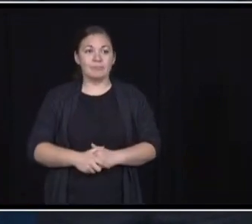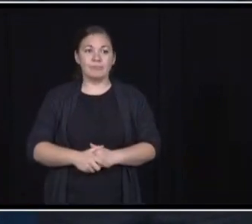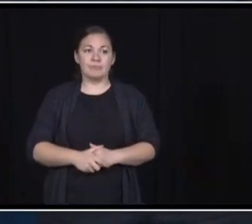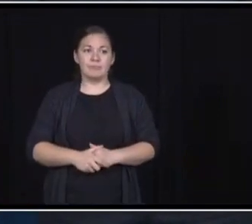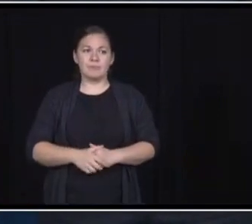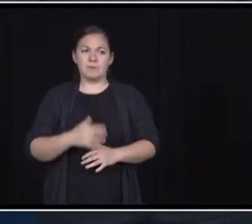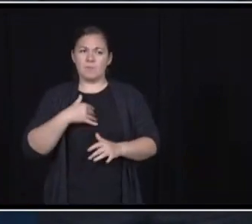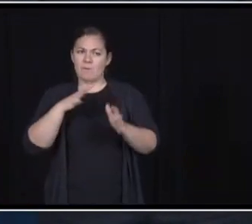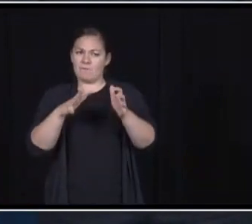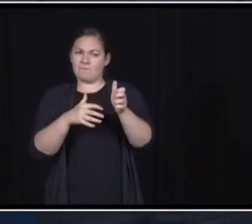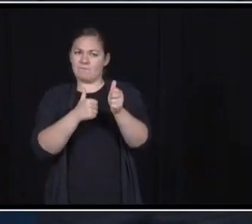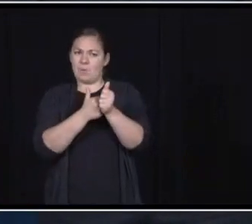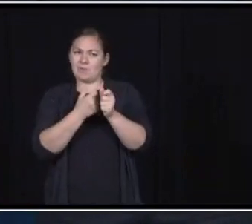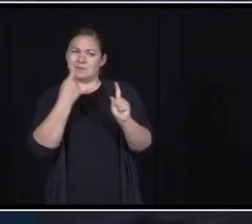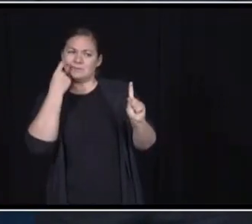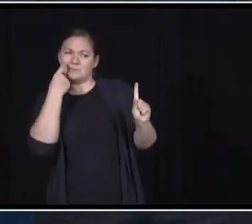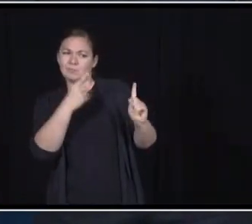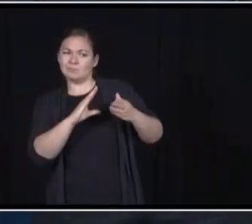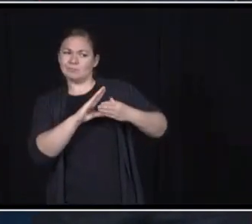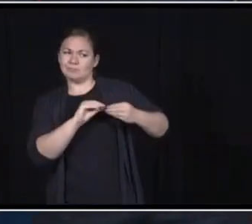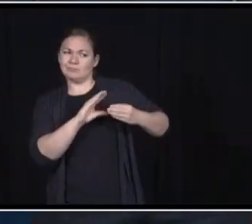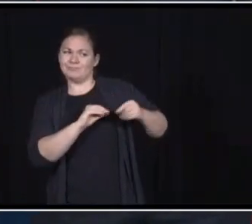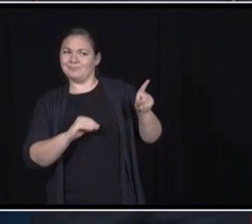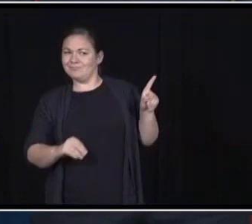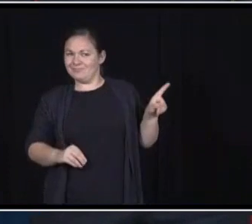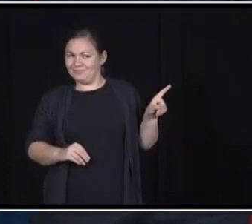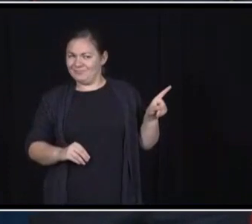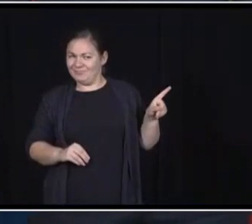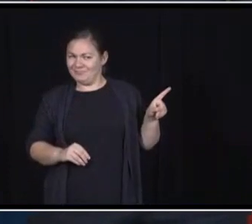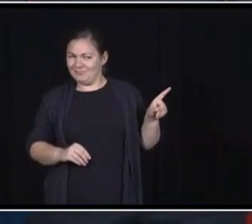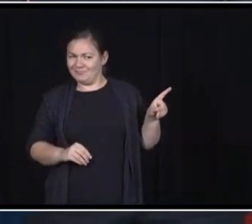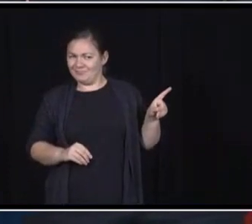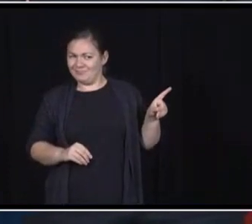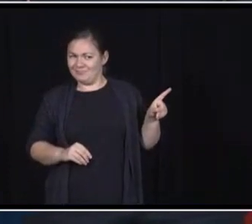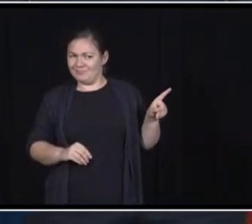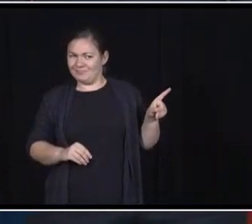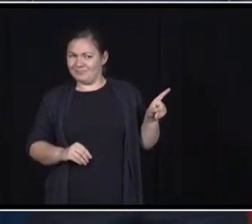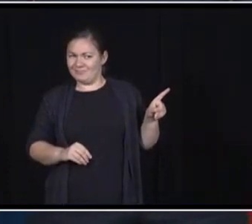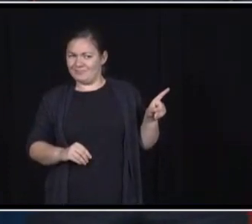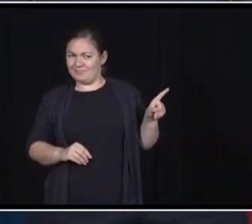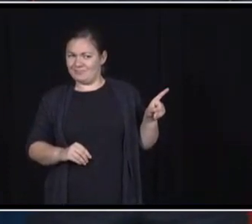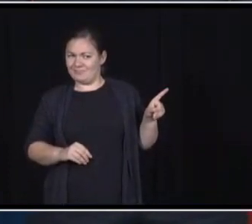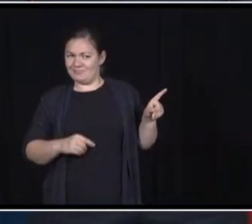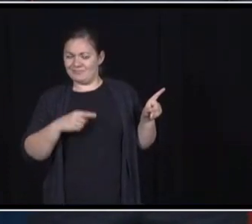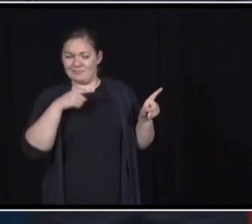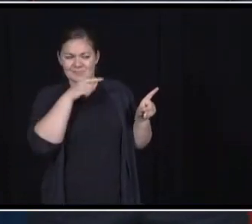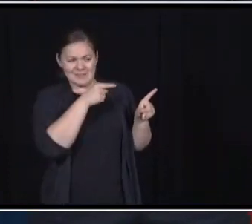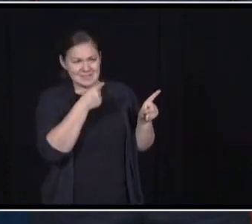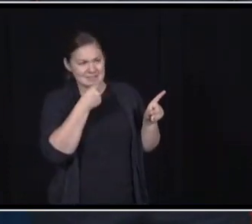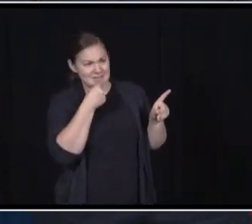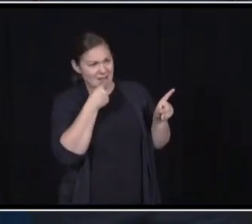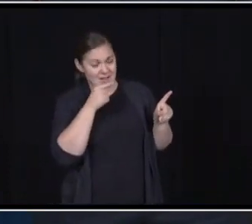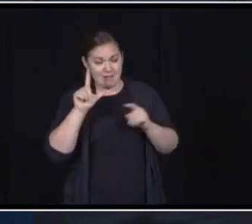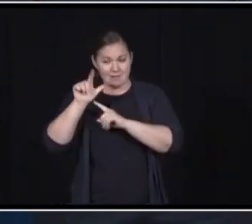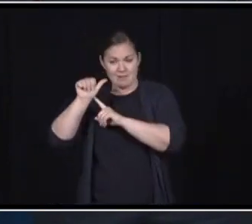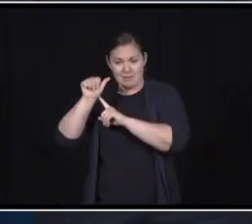Which is in the interest of everybody's health and safety. Last question. Last question comes from Sean than The Canadian Press.